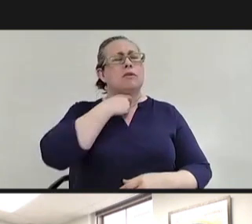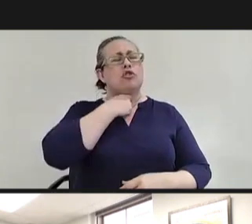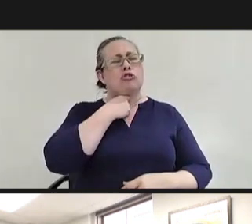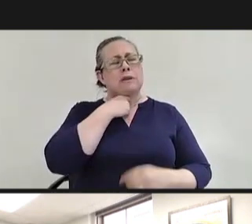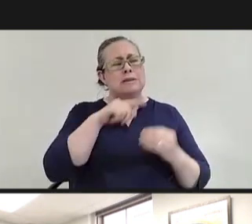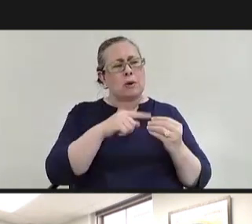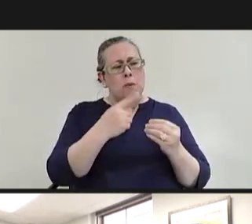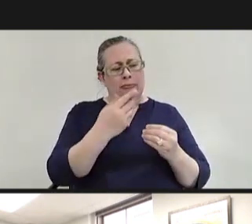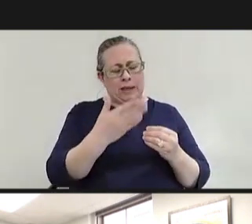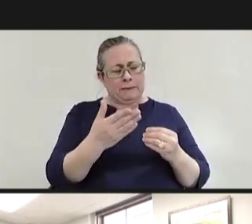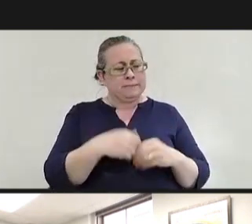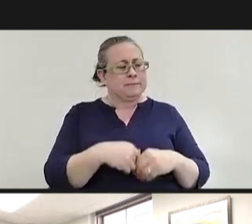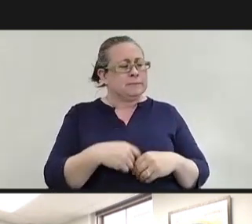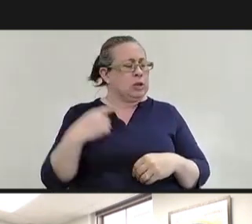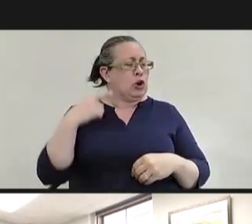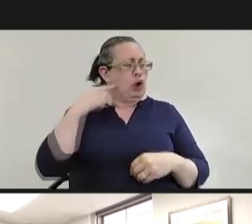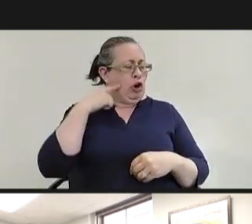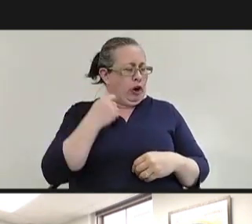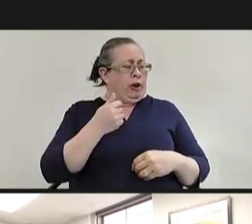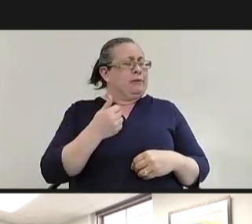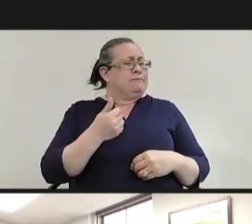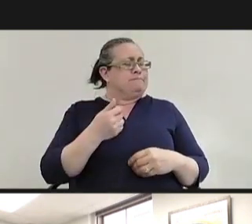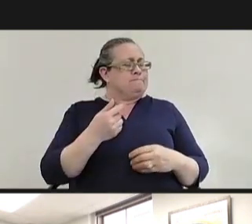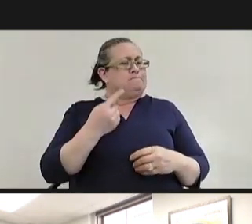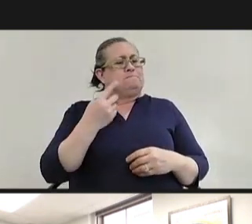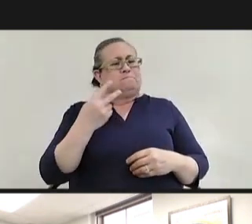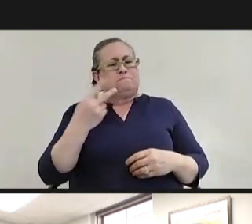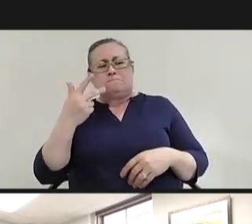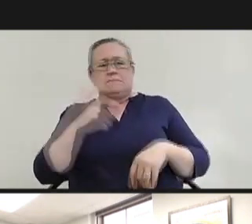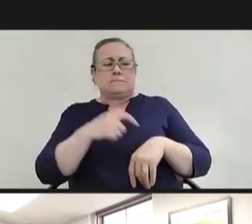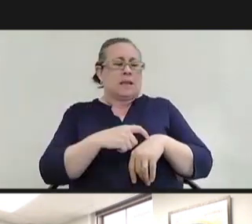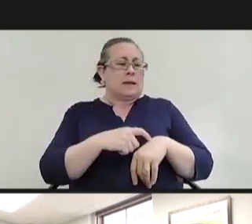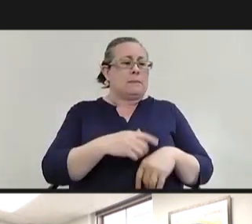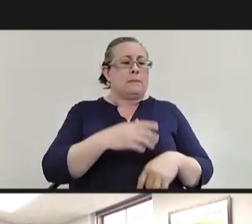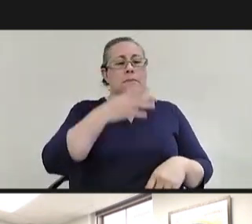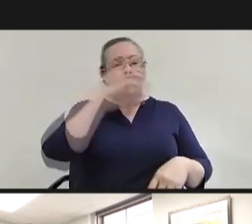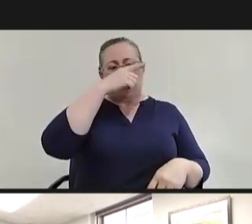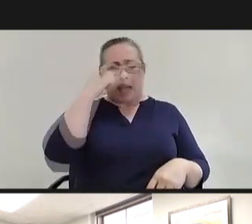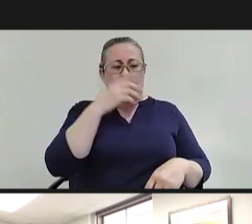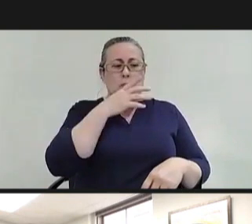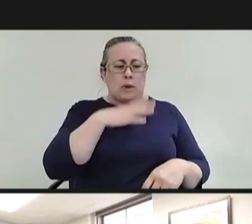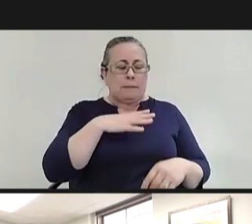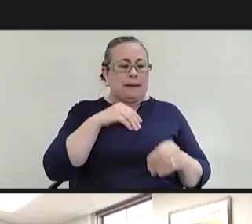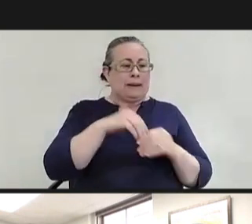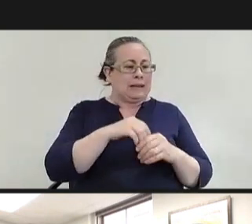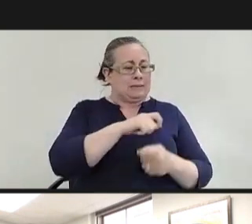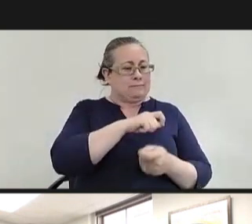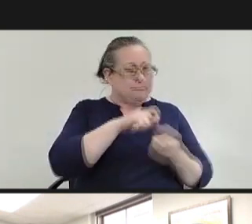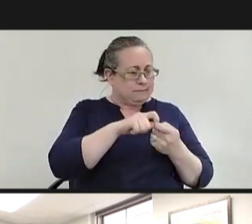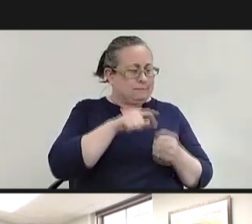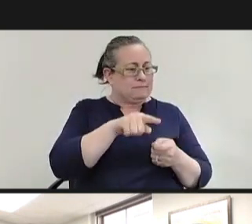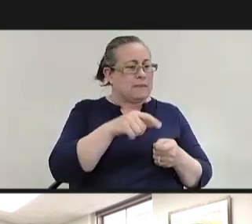we've heard a couple of times that black women in particular have low uptake of recommended